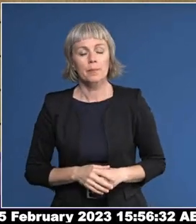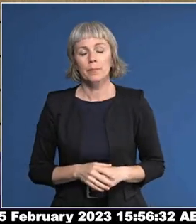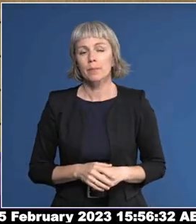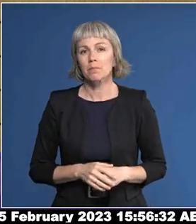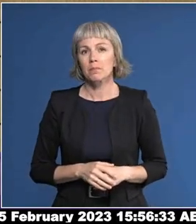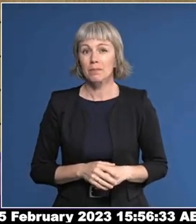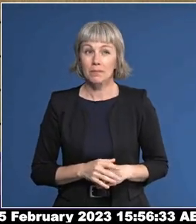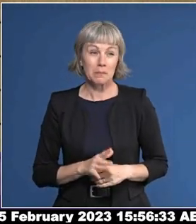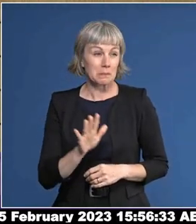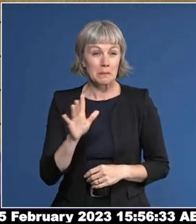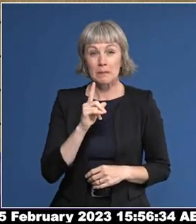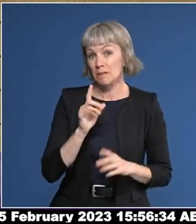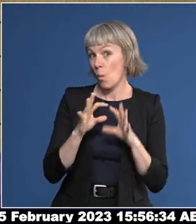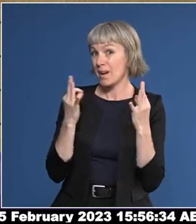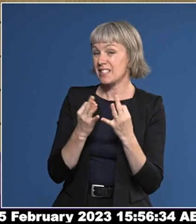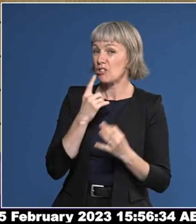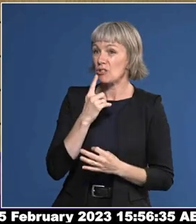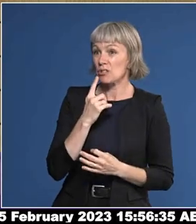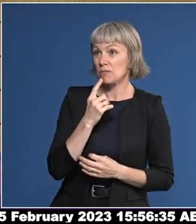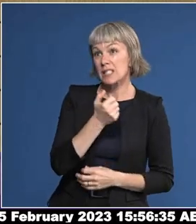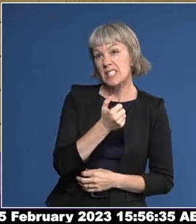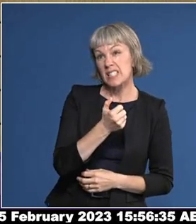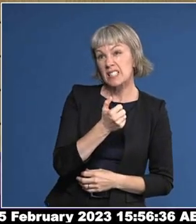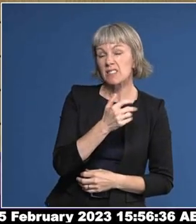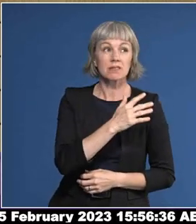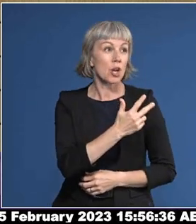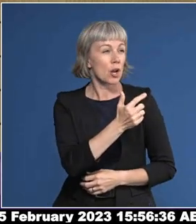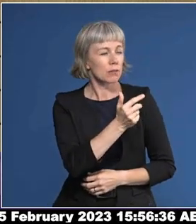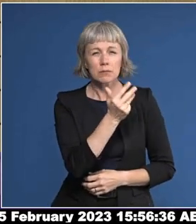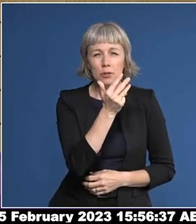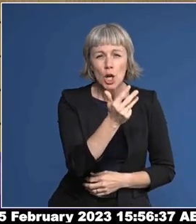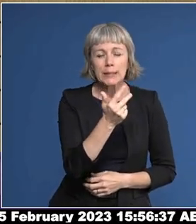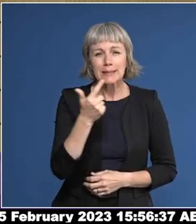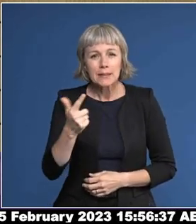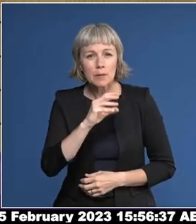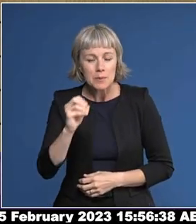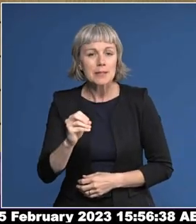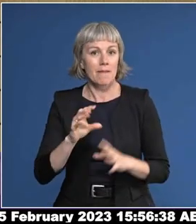cent of providers saying they cannot get workers in allied health sufficient to meet the demand for those services.